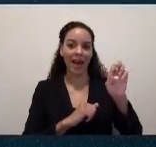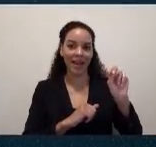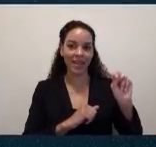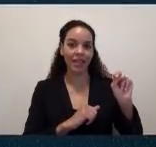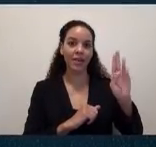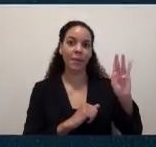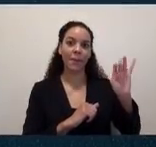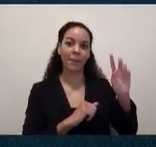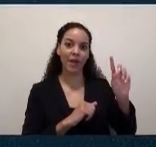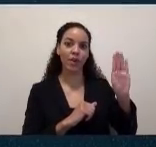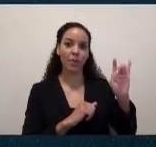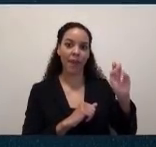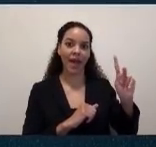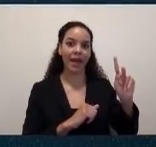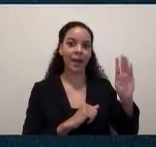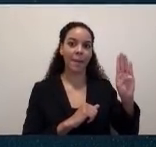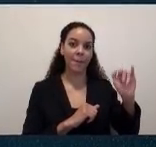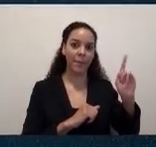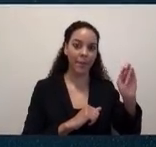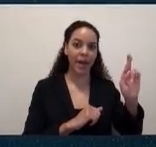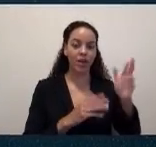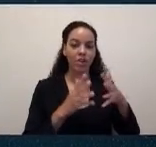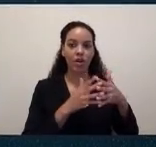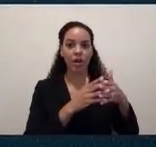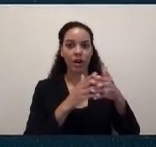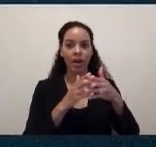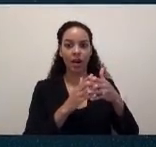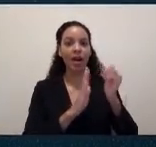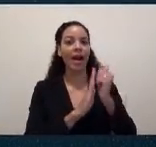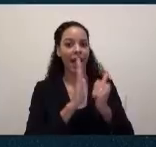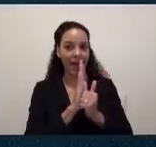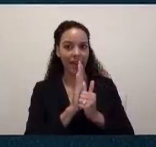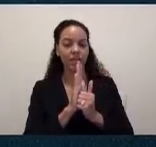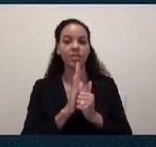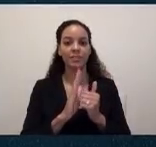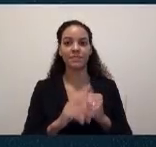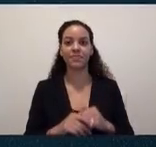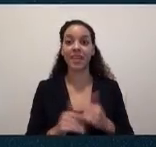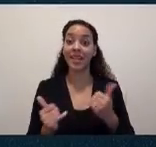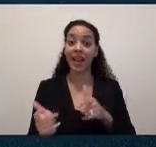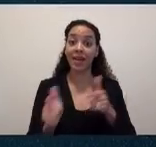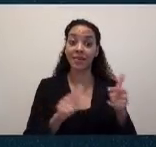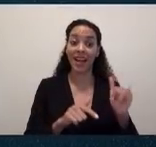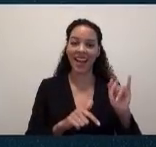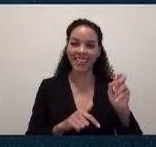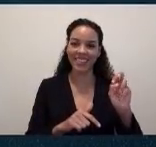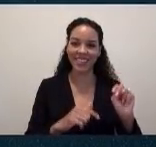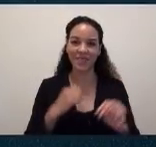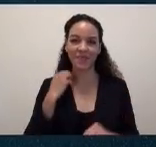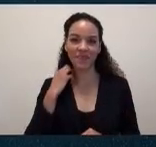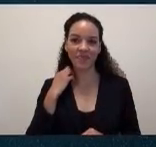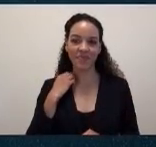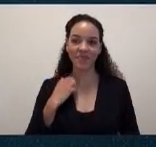And with that, I'm turning it back over, I believe, to Ai-Jen. Ms. Poo: Thank you so much, Senator Duckworth.